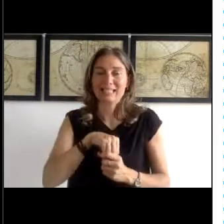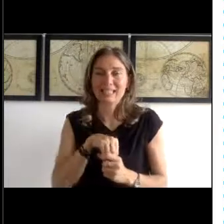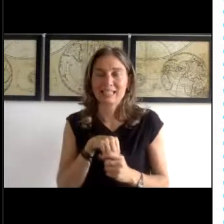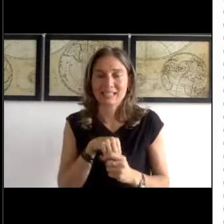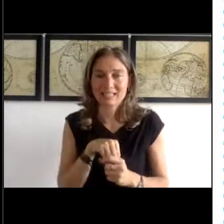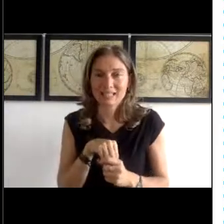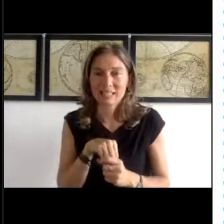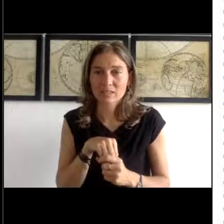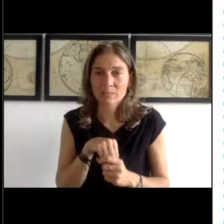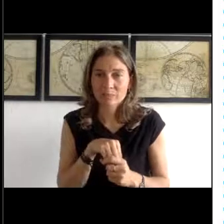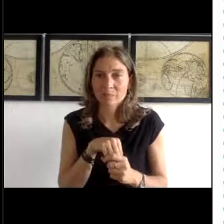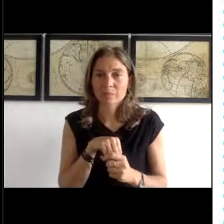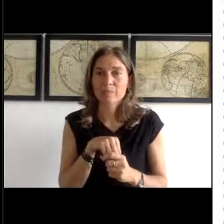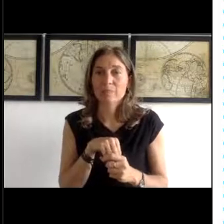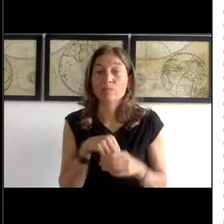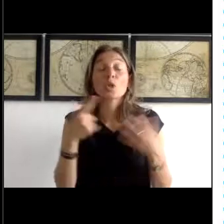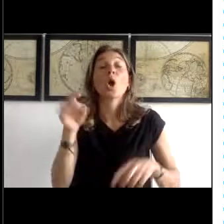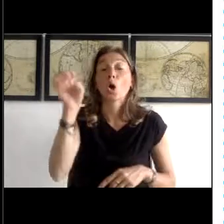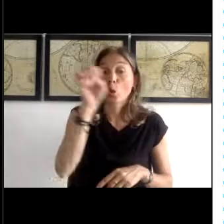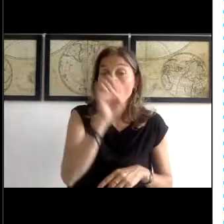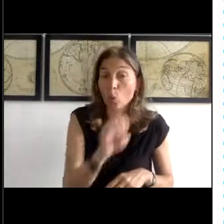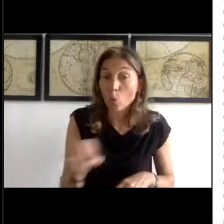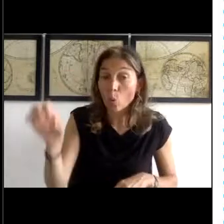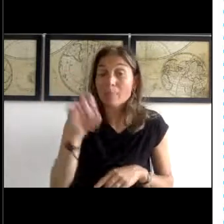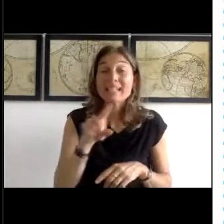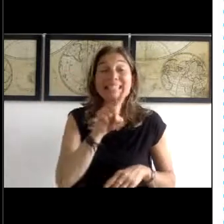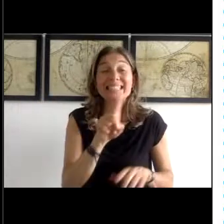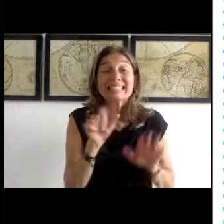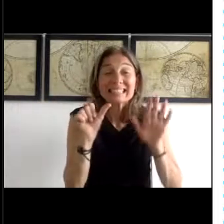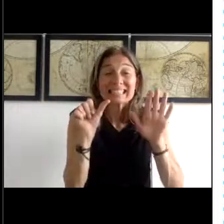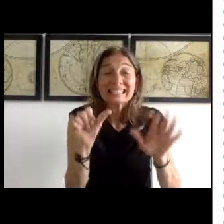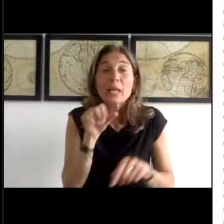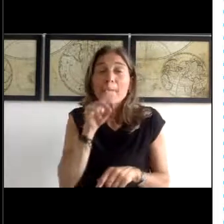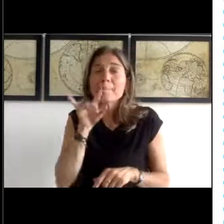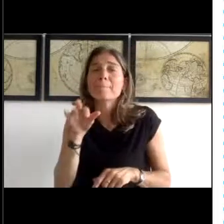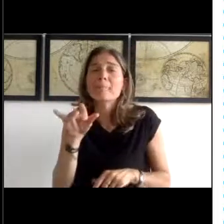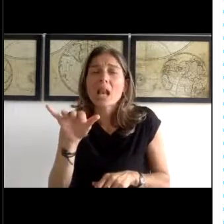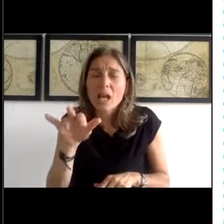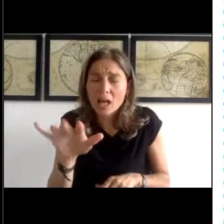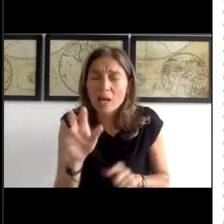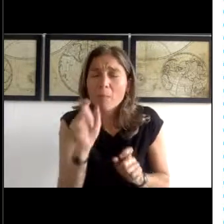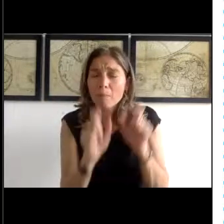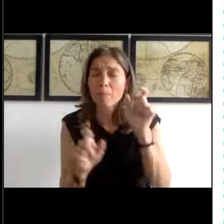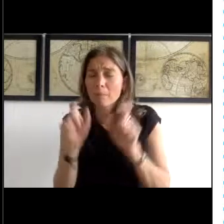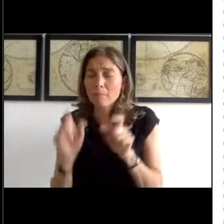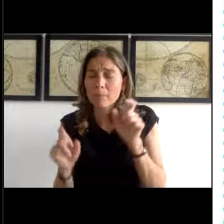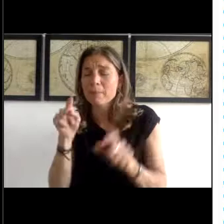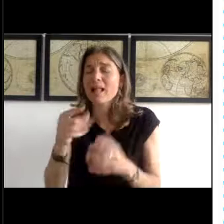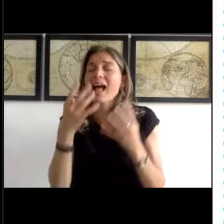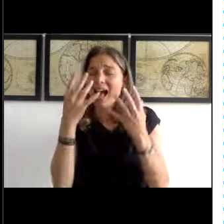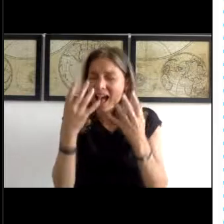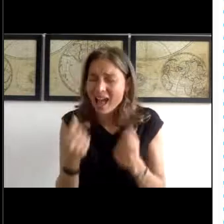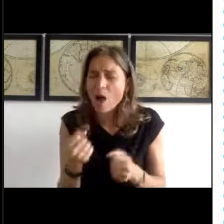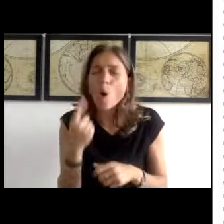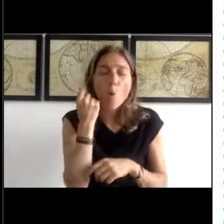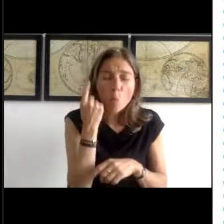which from my view in a position puts you in a position of inequality towards people without disability.